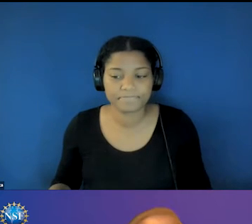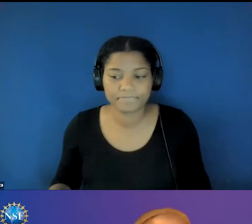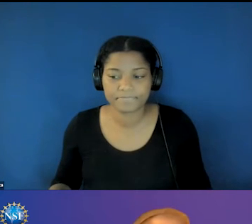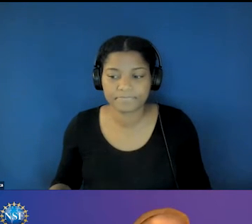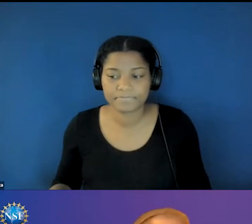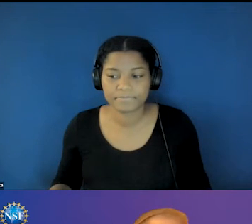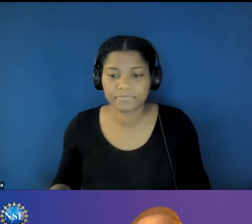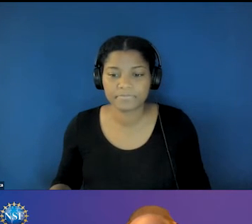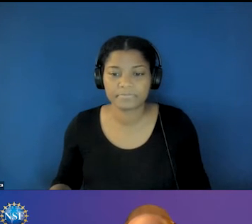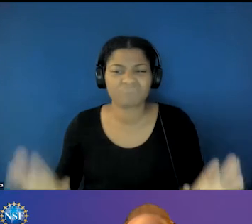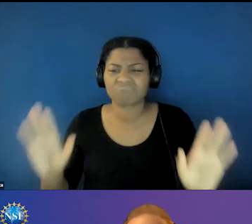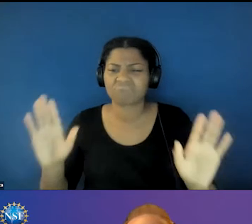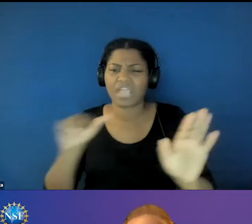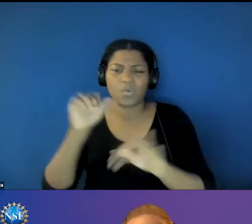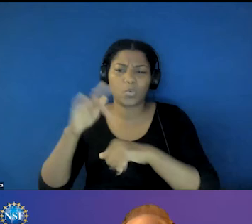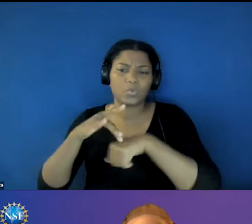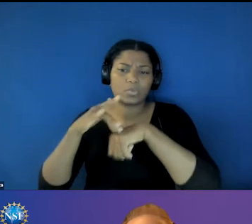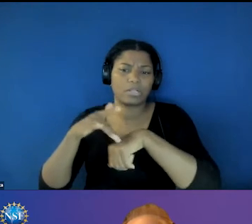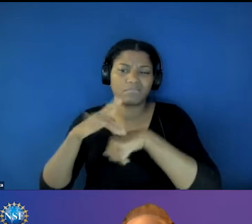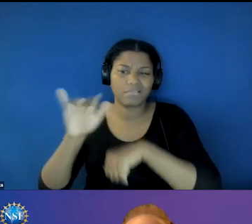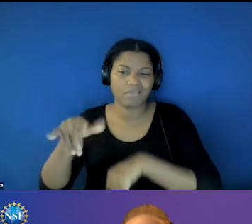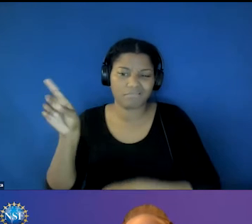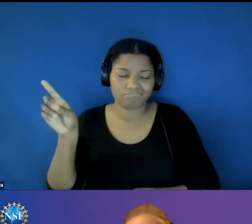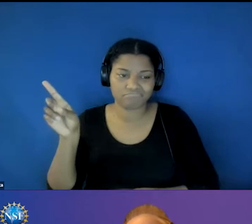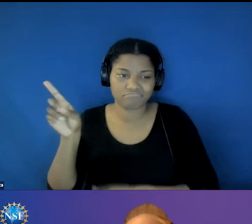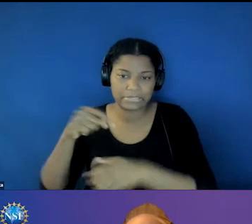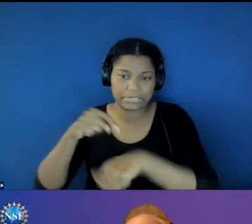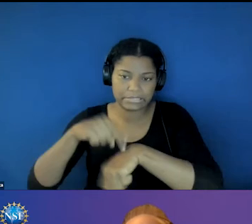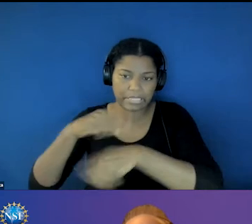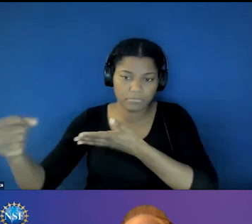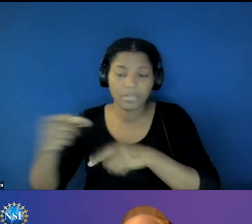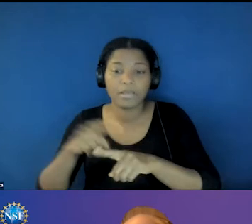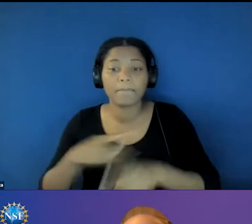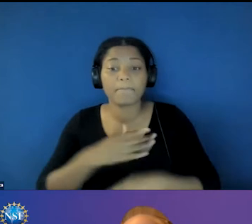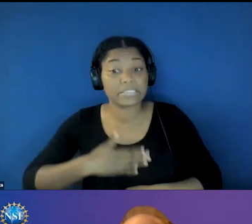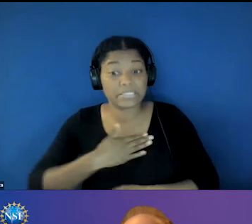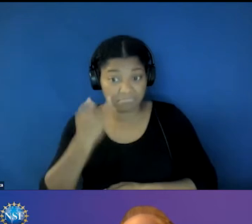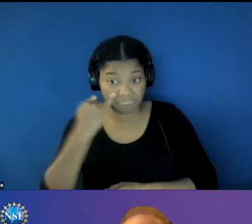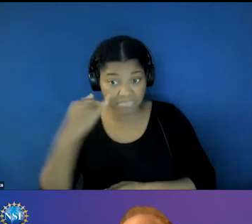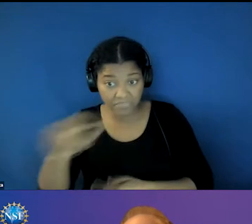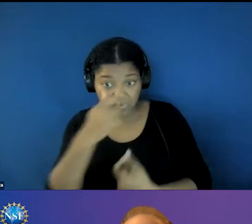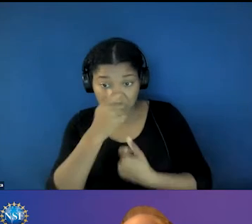And I'm not going to dwell on this, I've, pretty much ran out of time, but, please, if you're interested in projects, that,